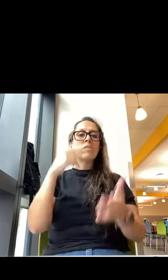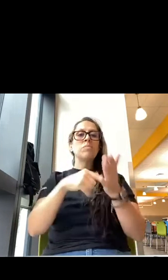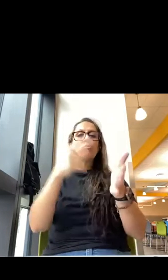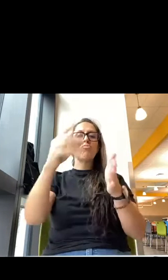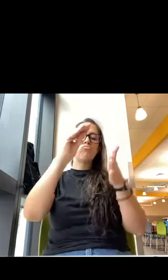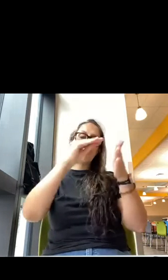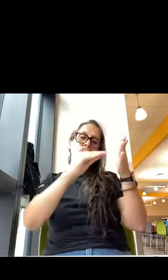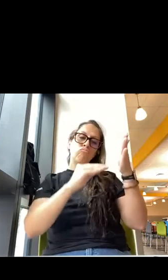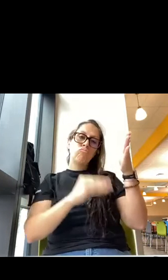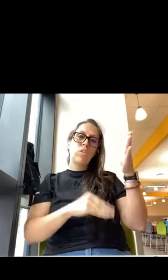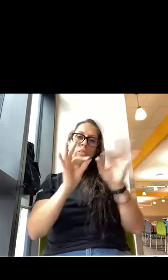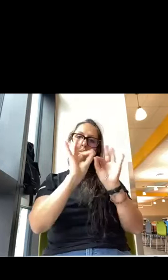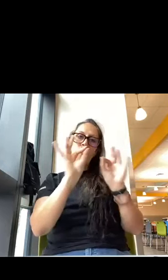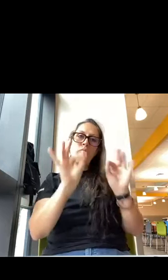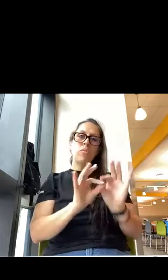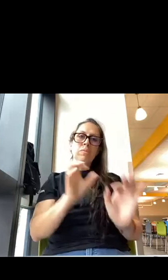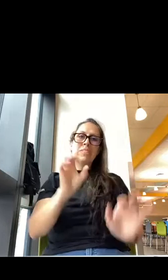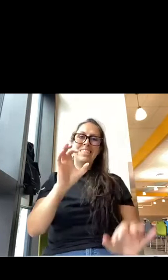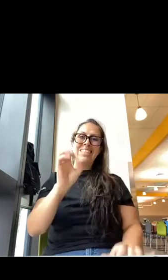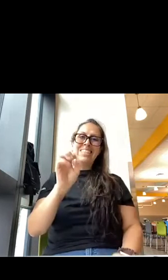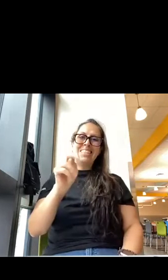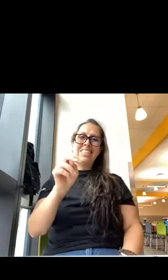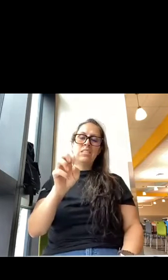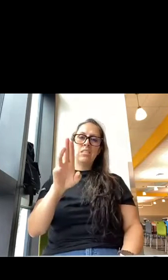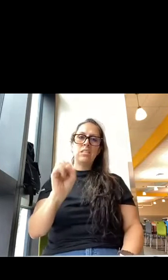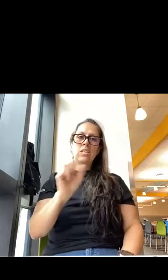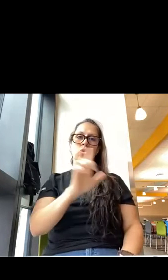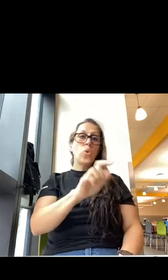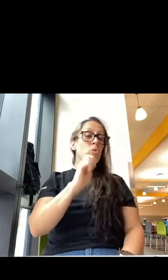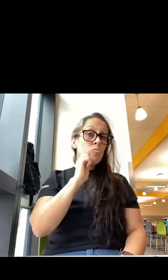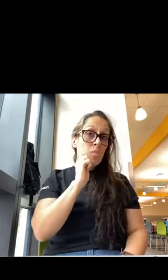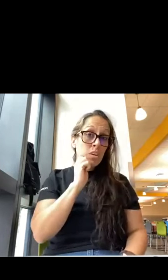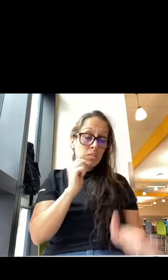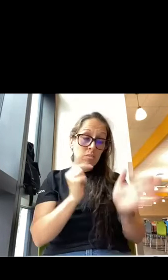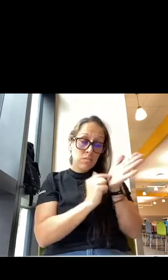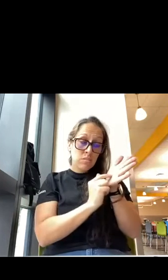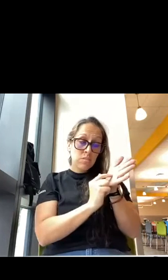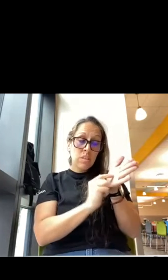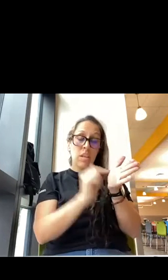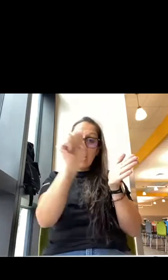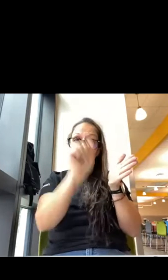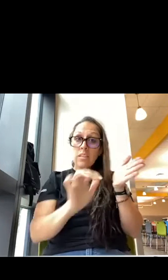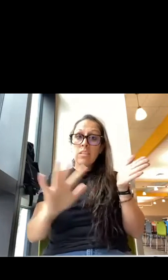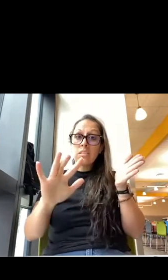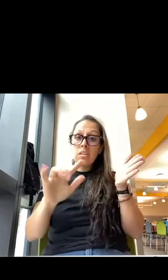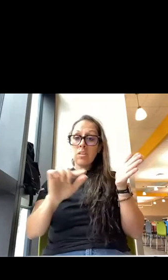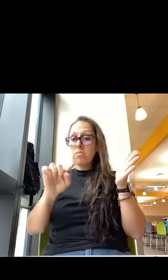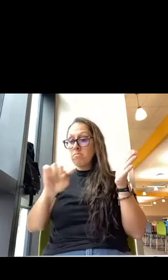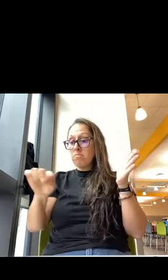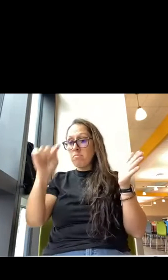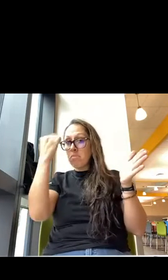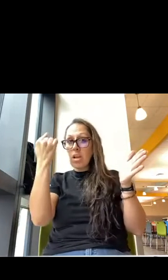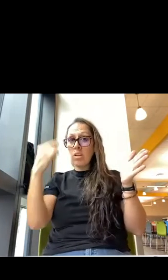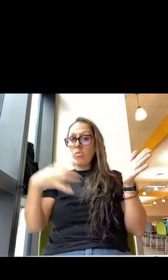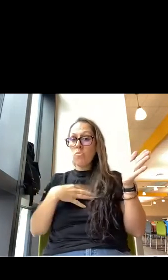like race Asian or Black or White, you know, and it's like you know, uh